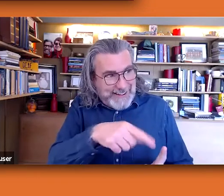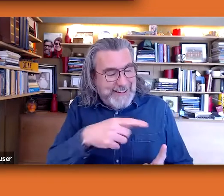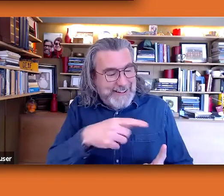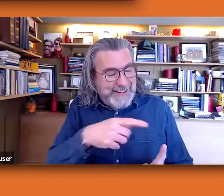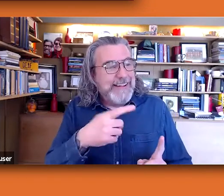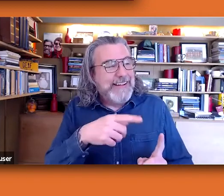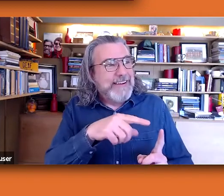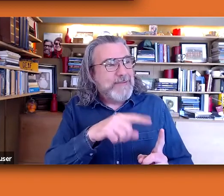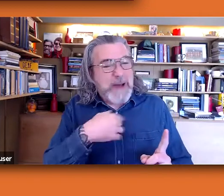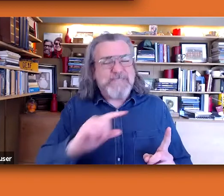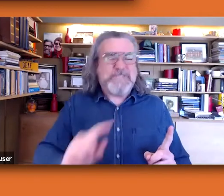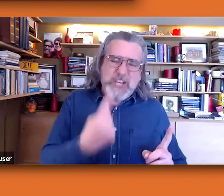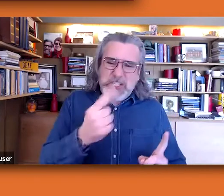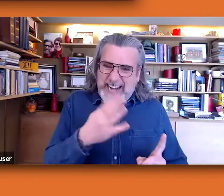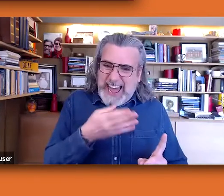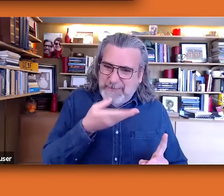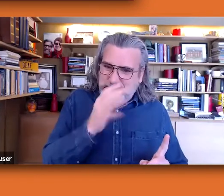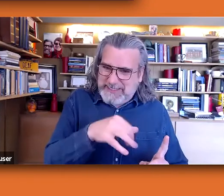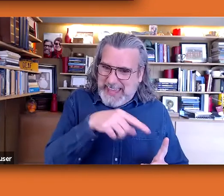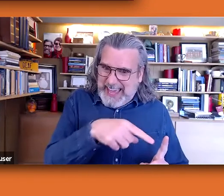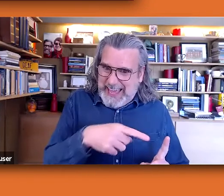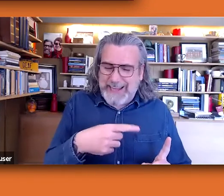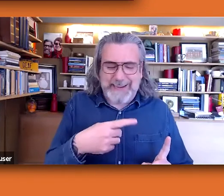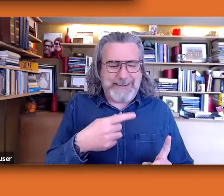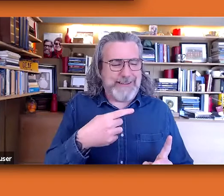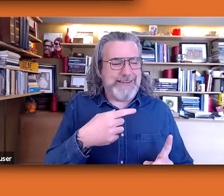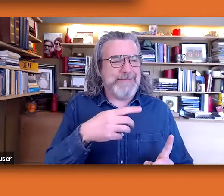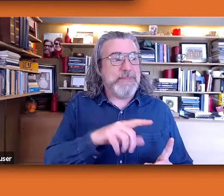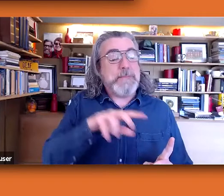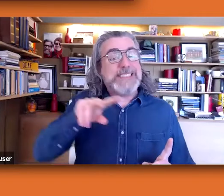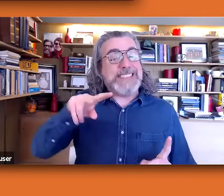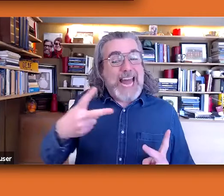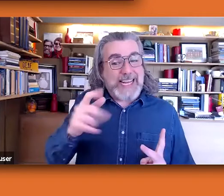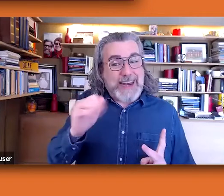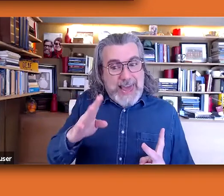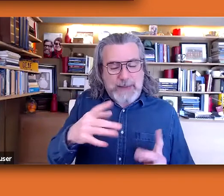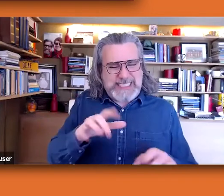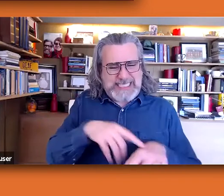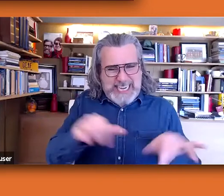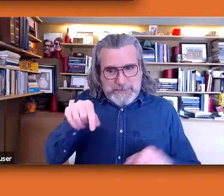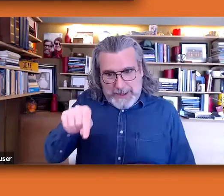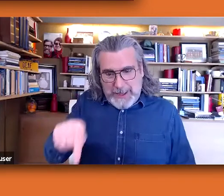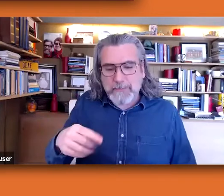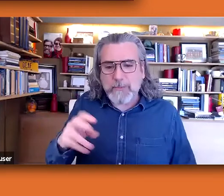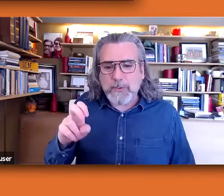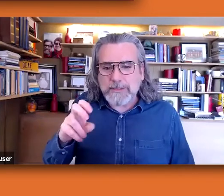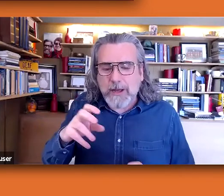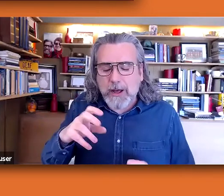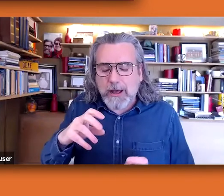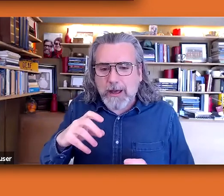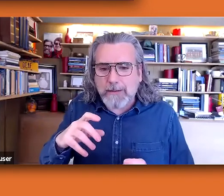Jessica: I did not know that. Peter: Yeah, that was my very first research experience and the first lab that I worked in.